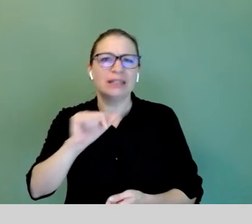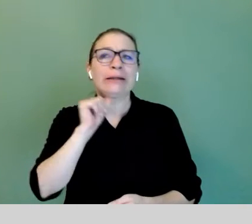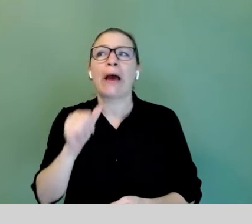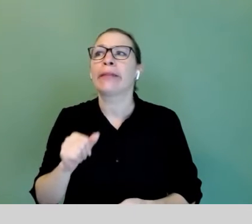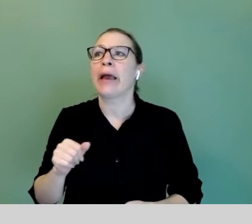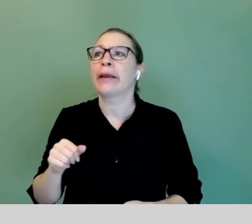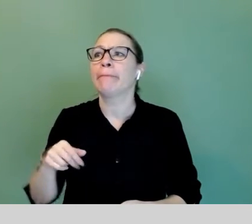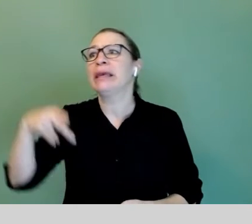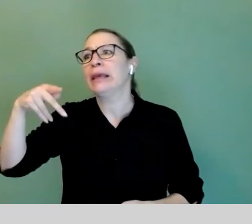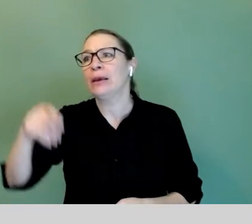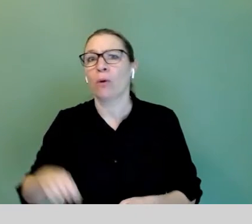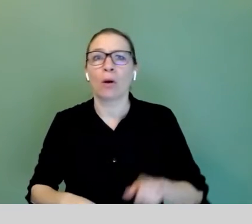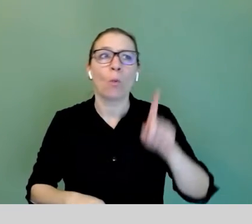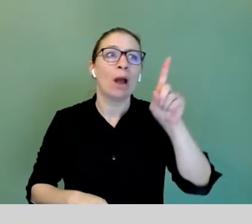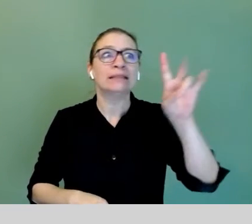That's not a number like pi or 1/7,